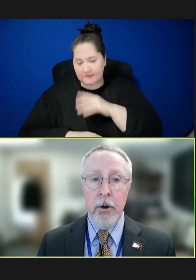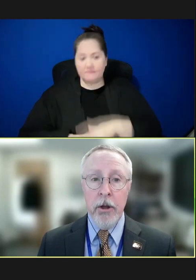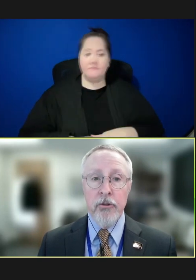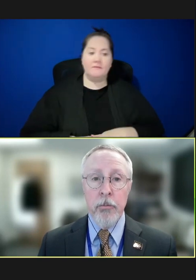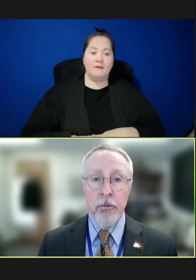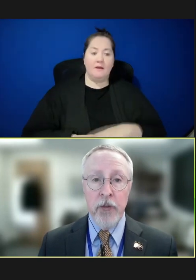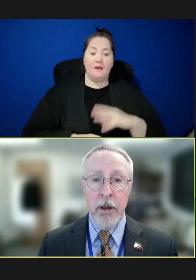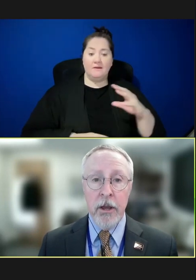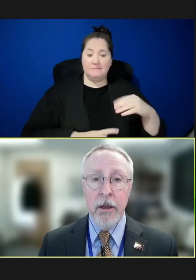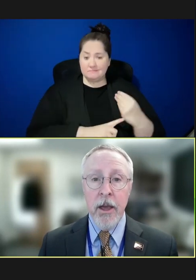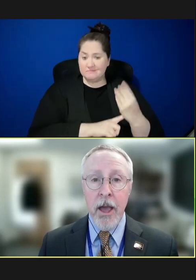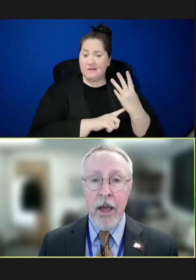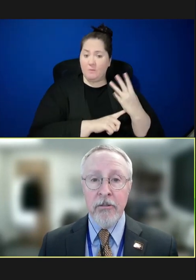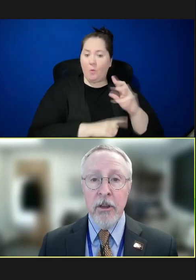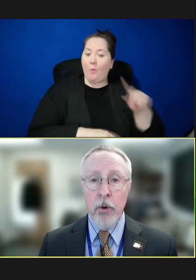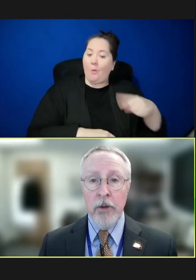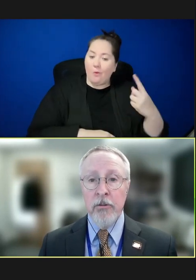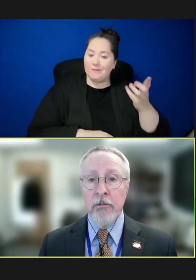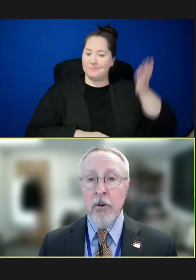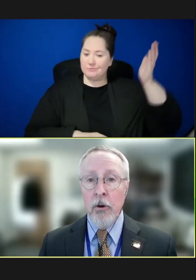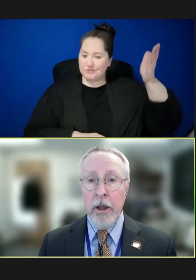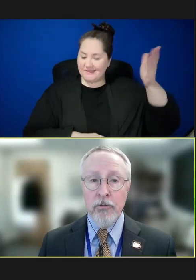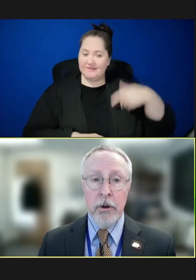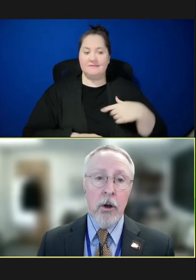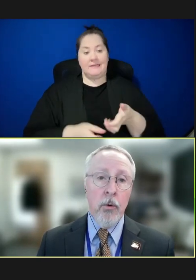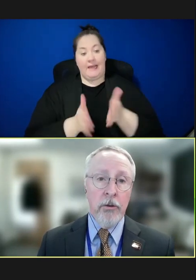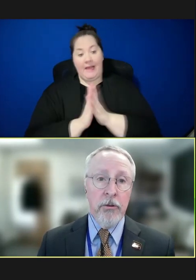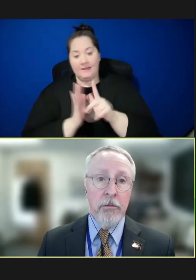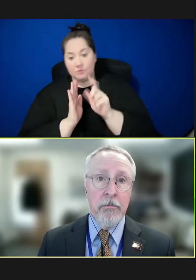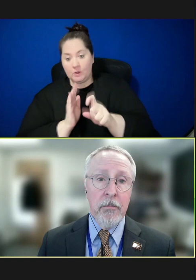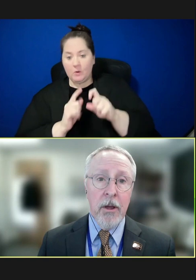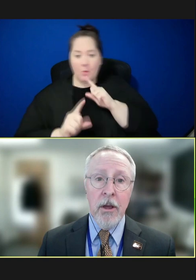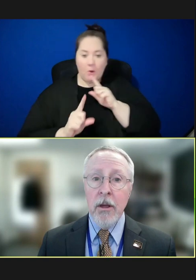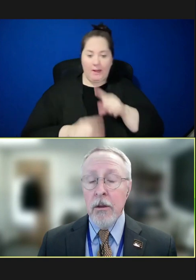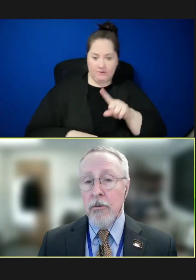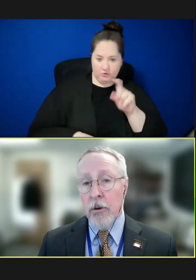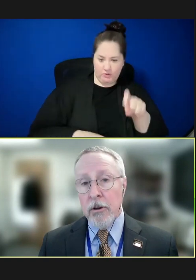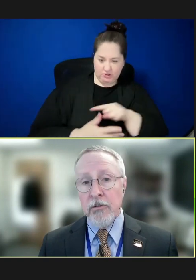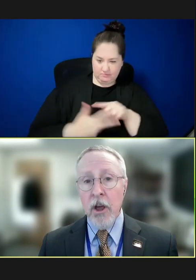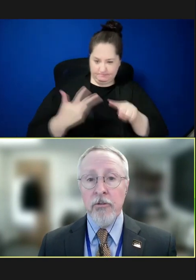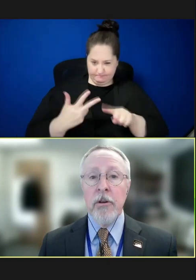unless you're presenting, asking questions, or answering a question. During the discussion,